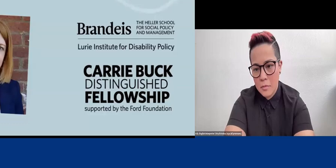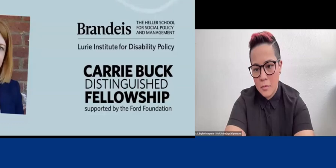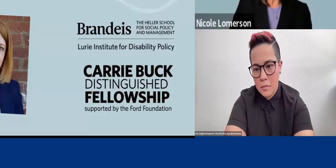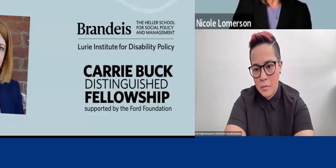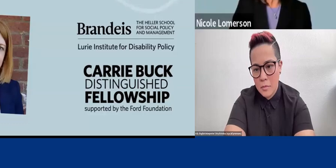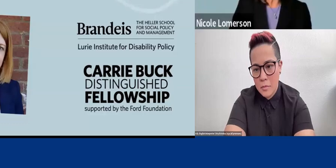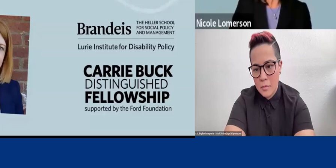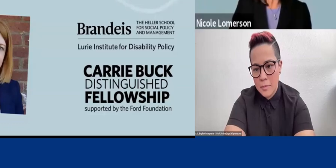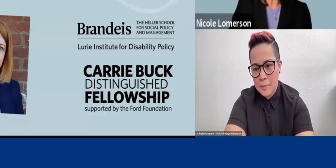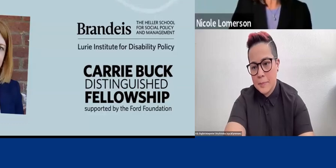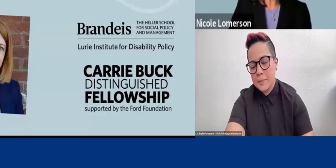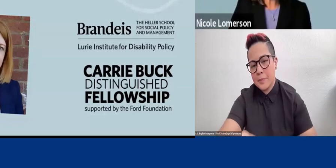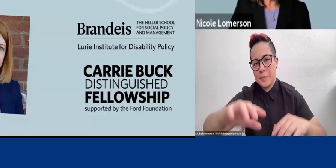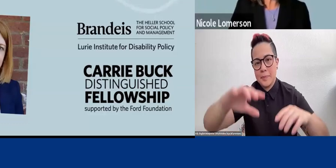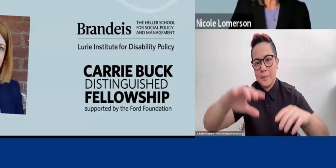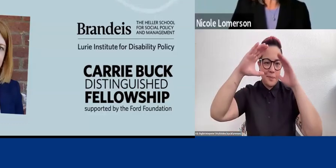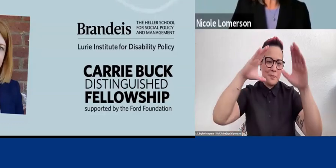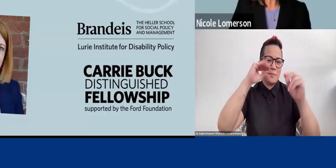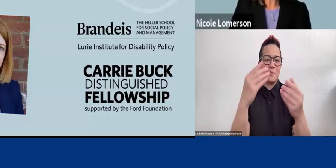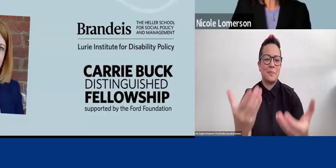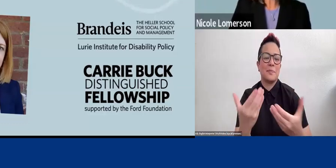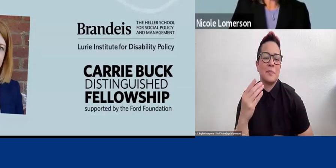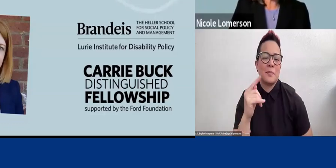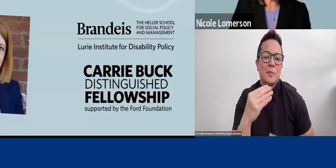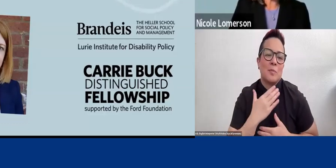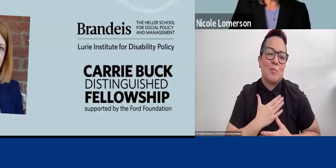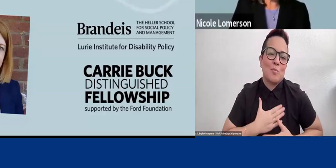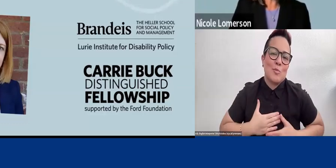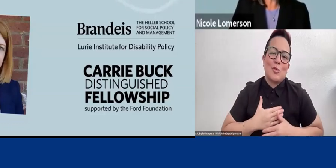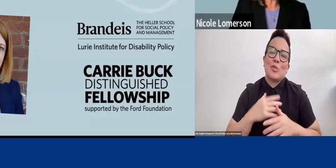Hello and welcome to Pleasure as a Human Right,